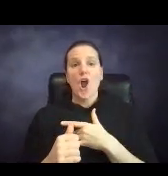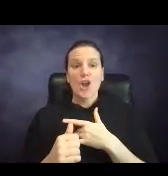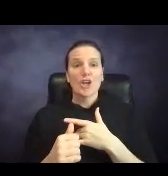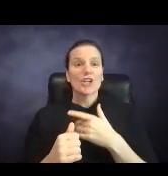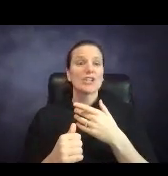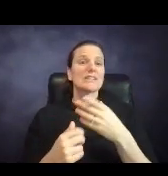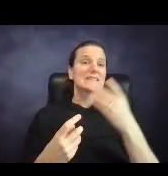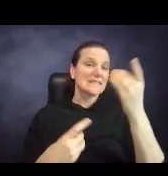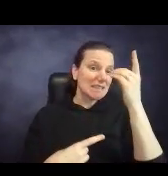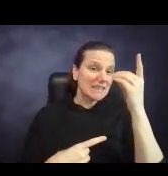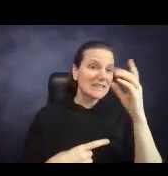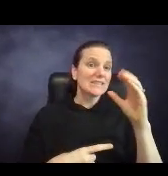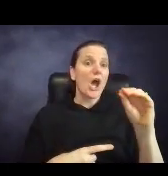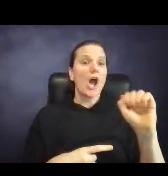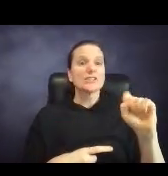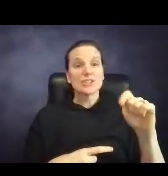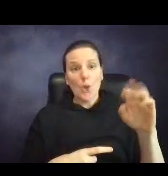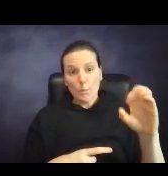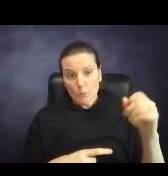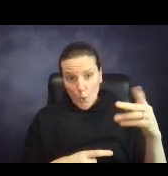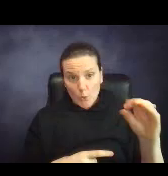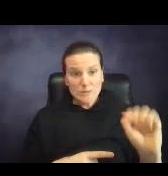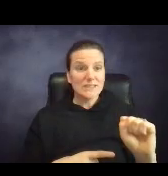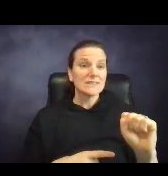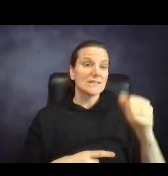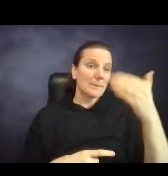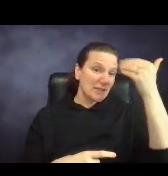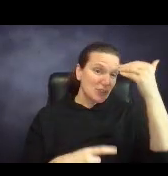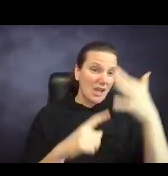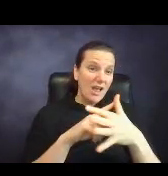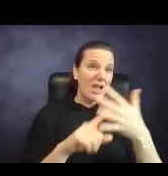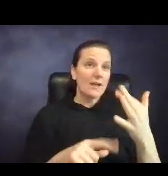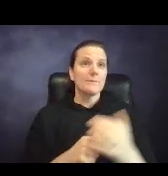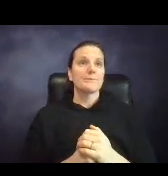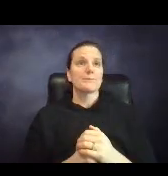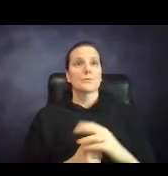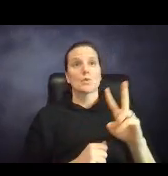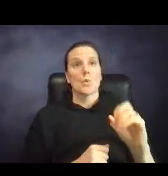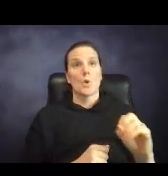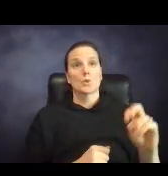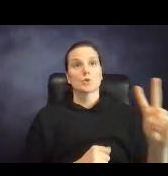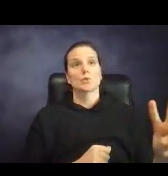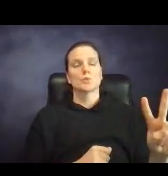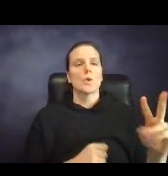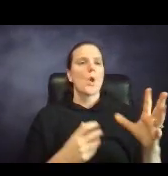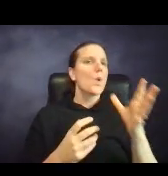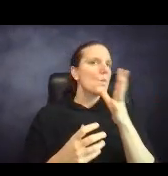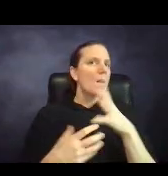In 2002, we had that big women's health initiative. The, the, the women's health initiative has been around for forever.